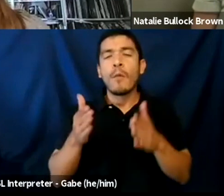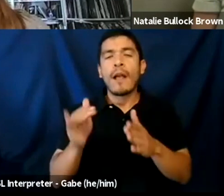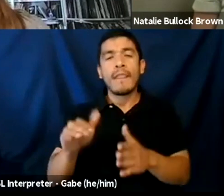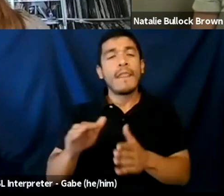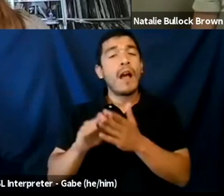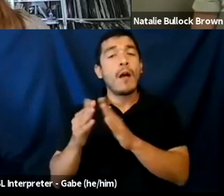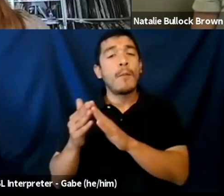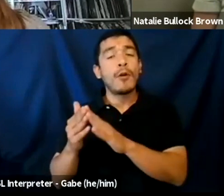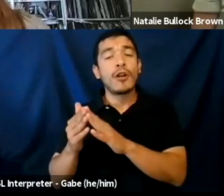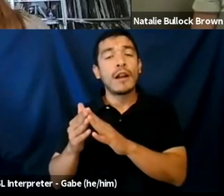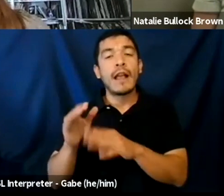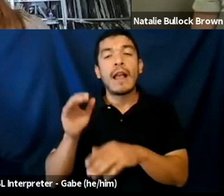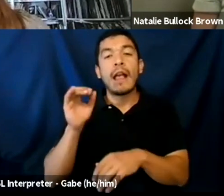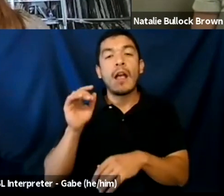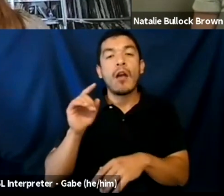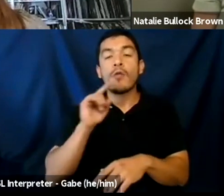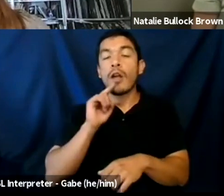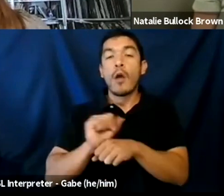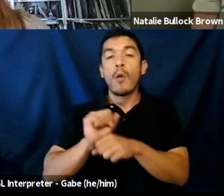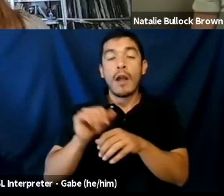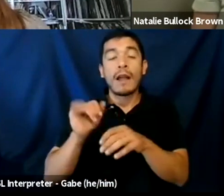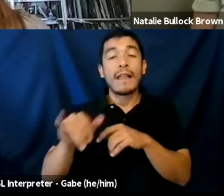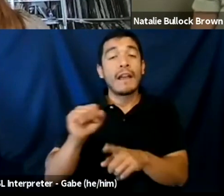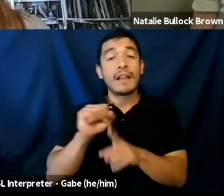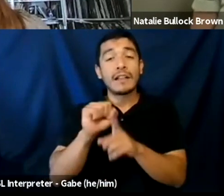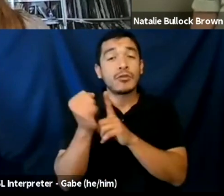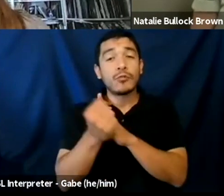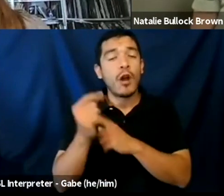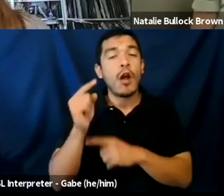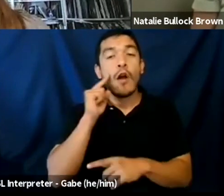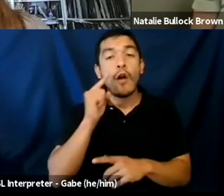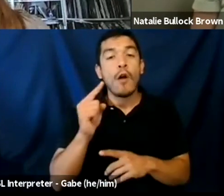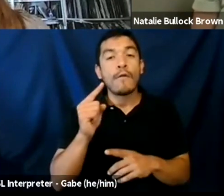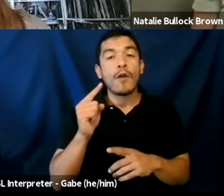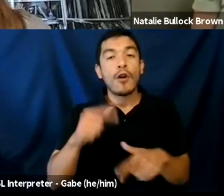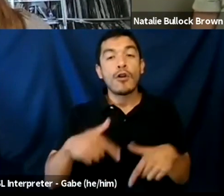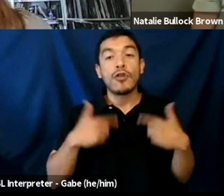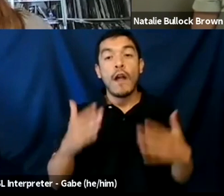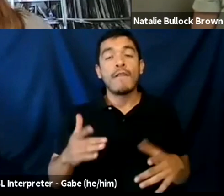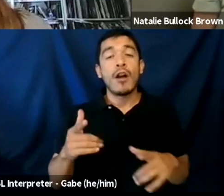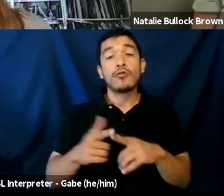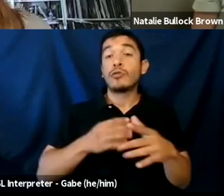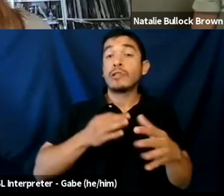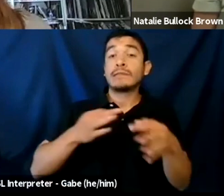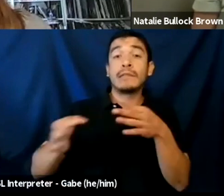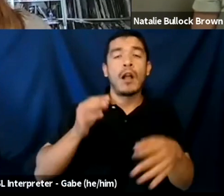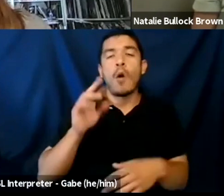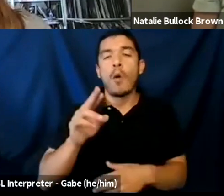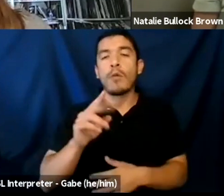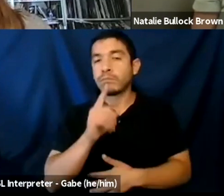in that particular situation for survivors to either disclose or not disclose. And even through our own research that we've done,